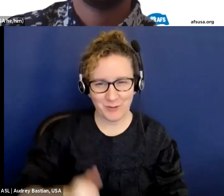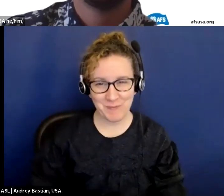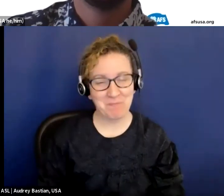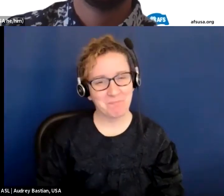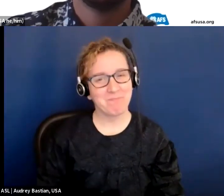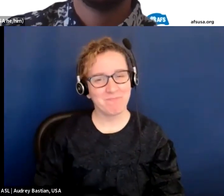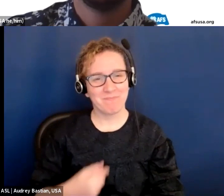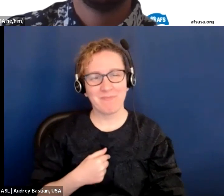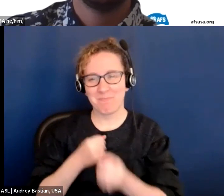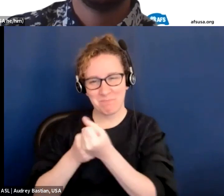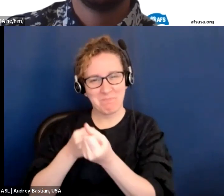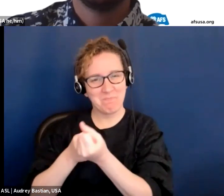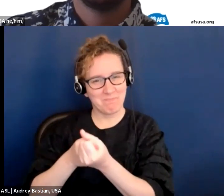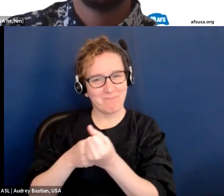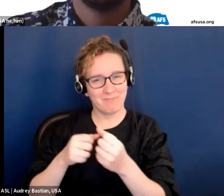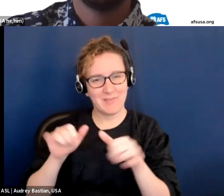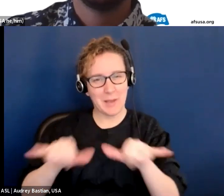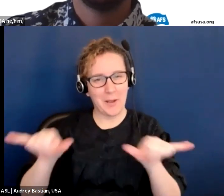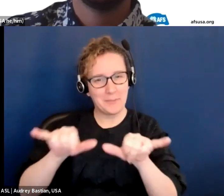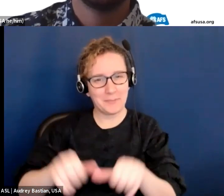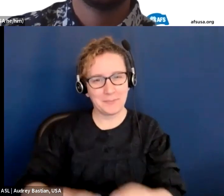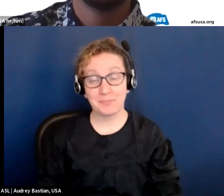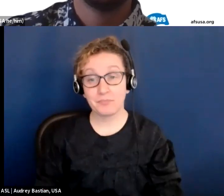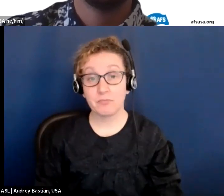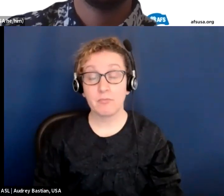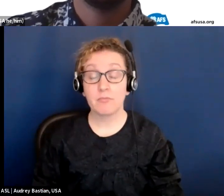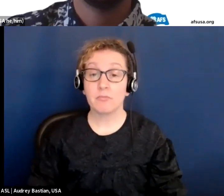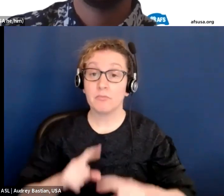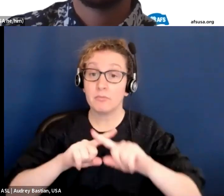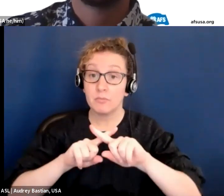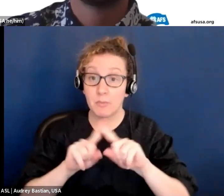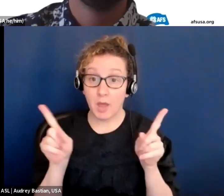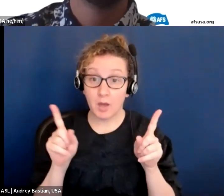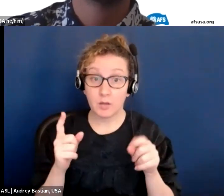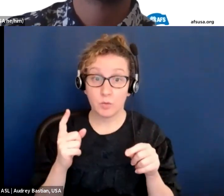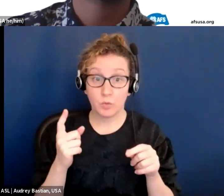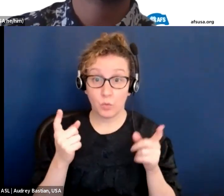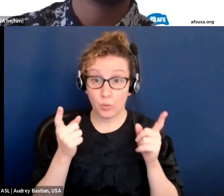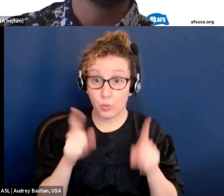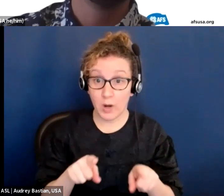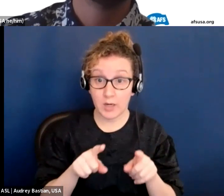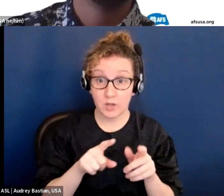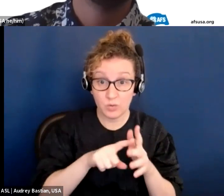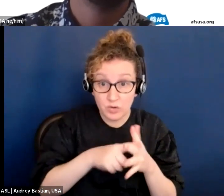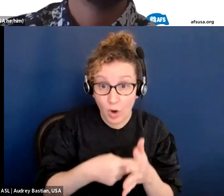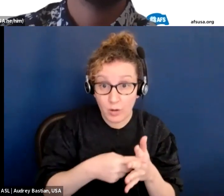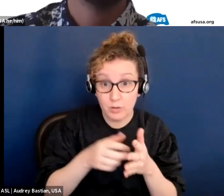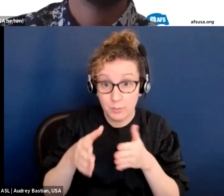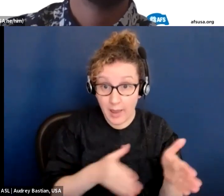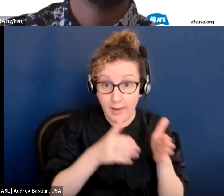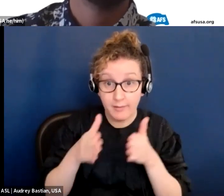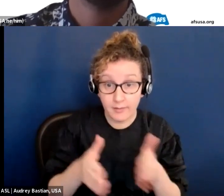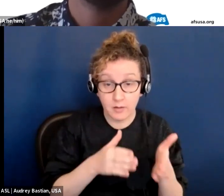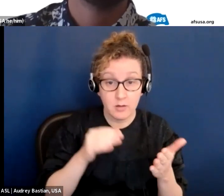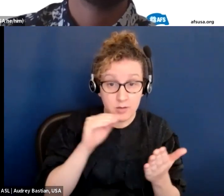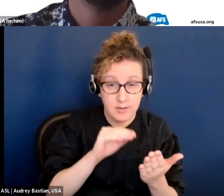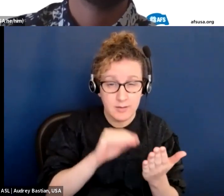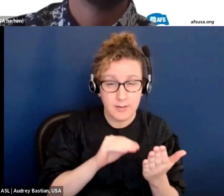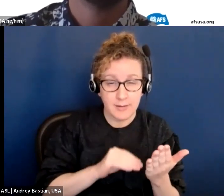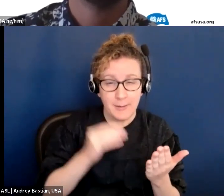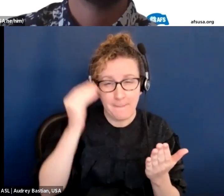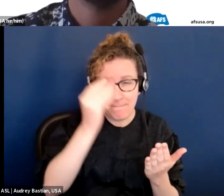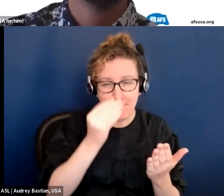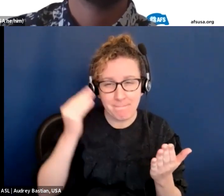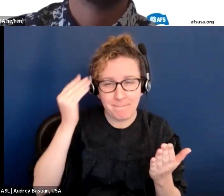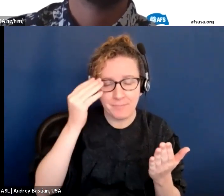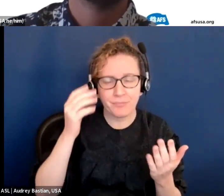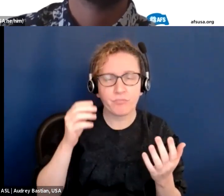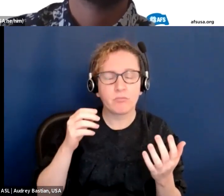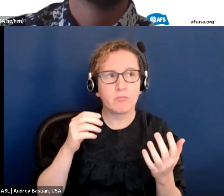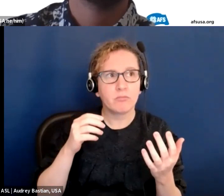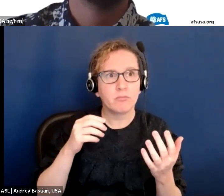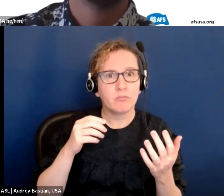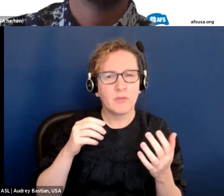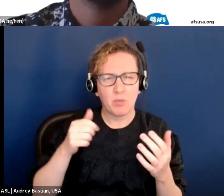I continue to say, once you are beginning to plan, as I was talking about earlier. With